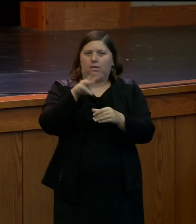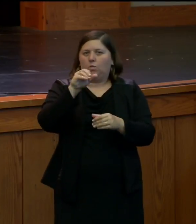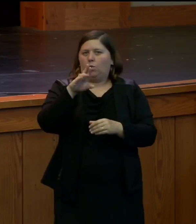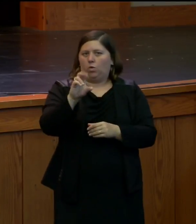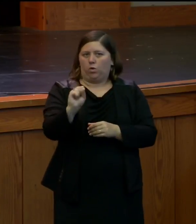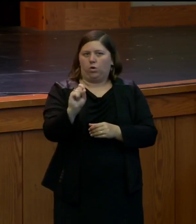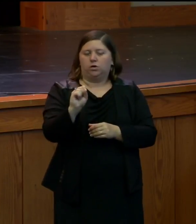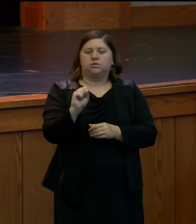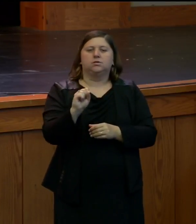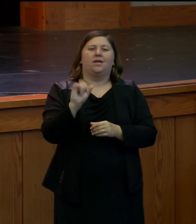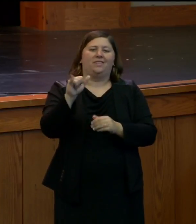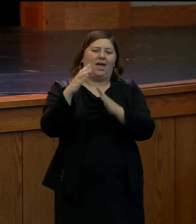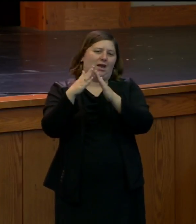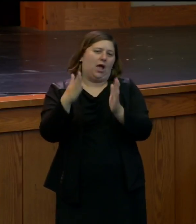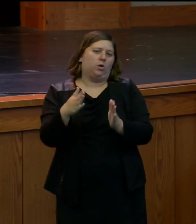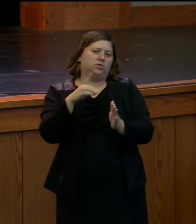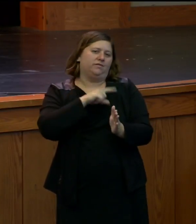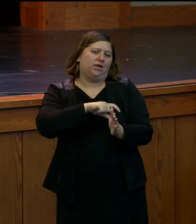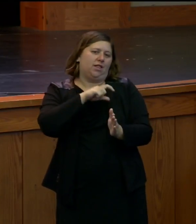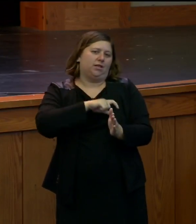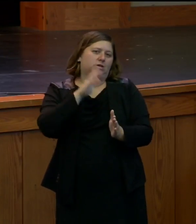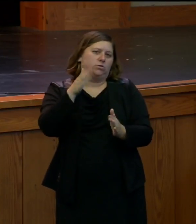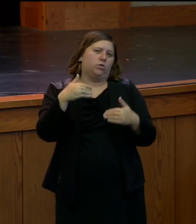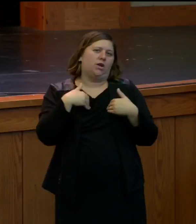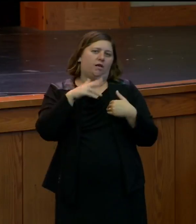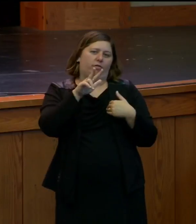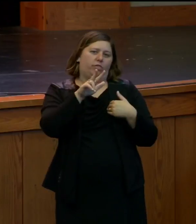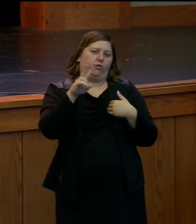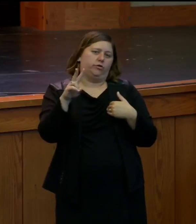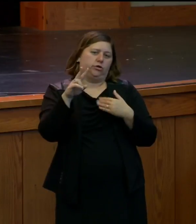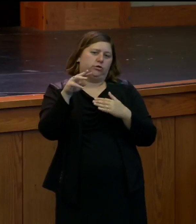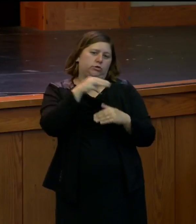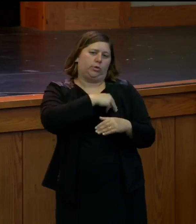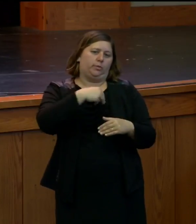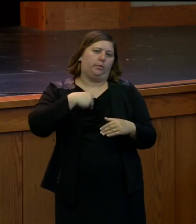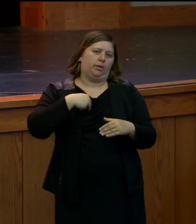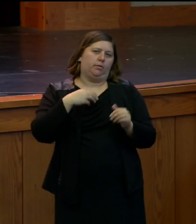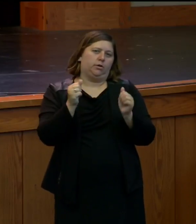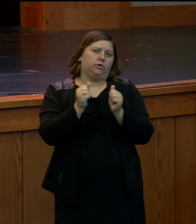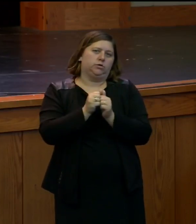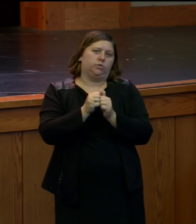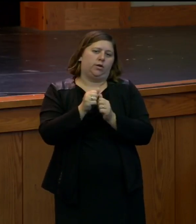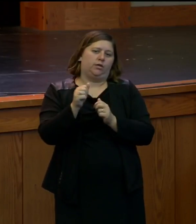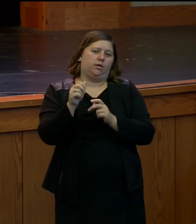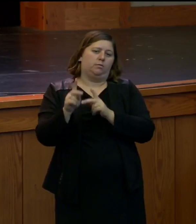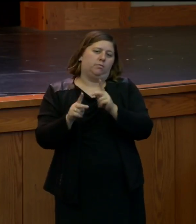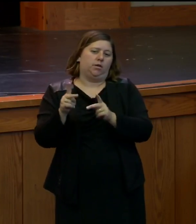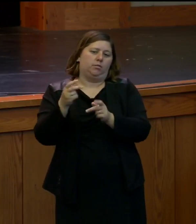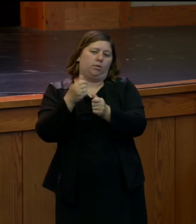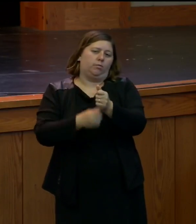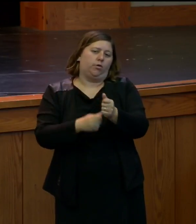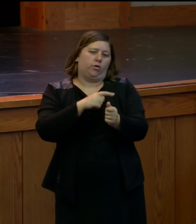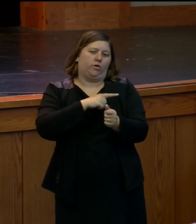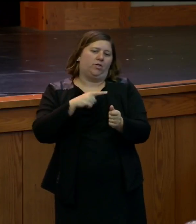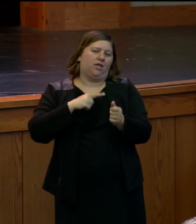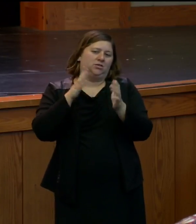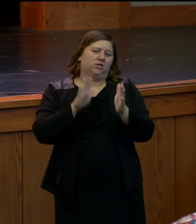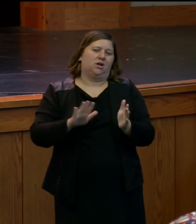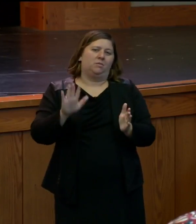THE HOUSE OF DELEGATES WOULD THEREFORE HAVE 32 MEMBERS WITH A POPULATION PER LEGISLATIVE RATIO OF 20,000 TO 1.